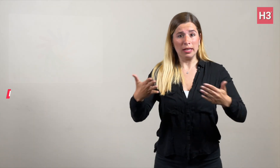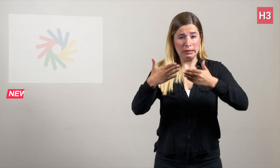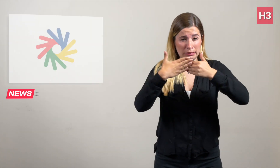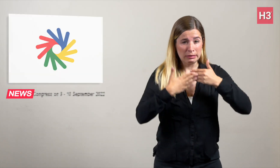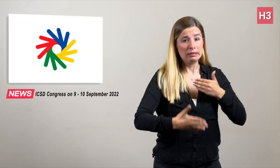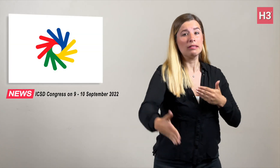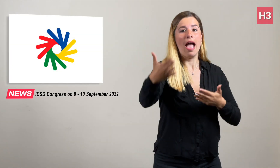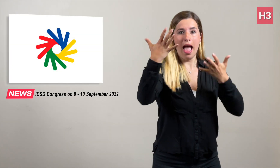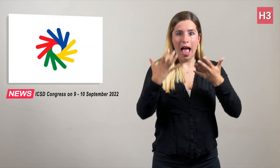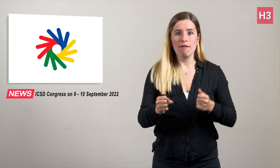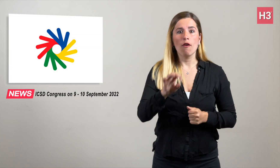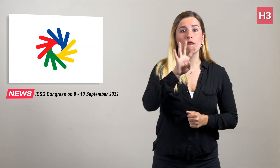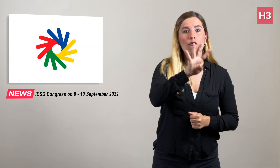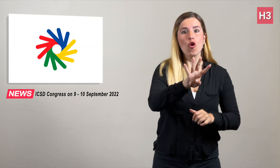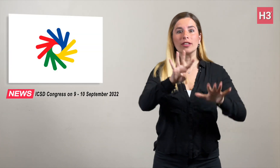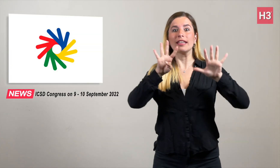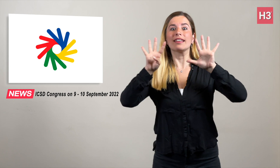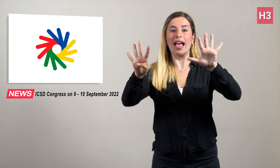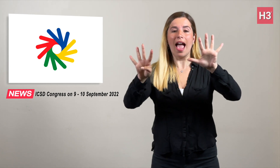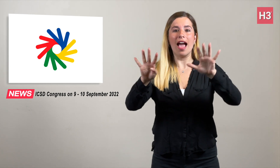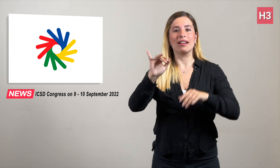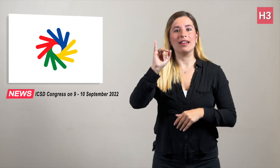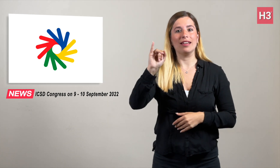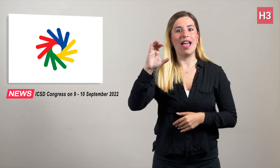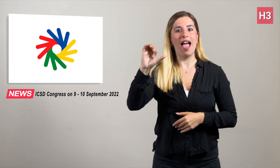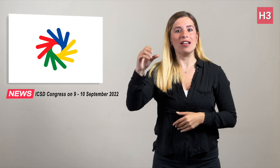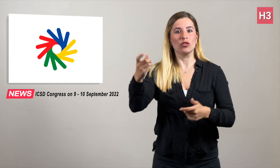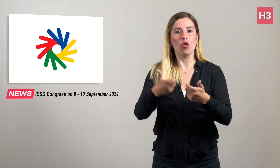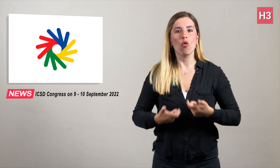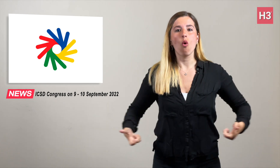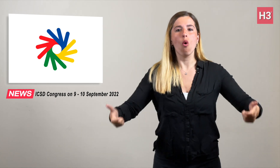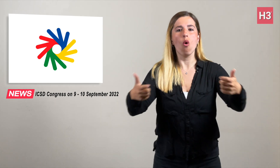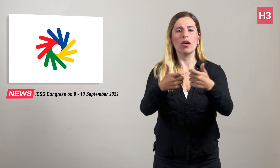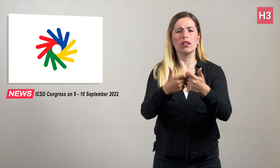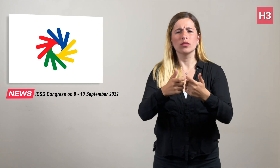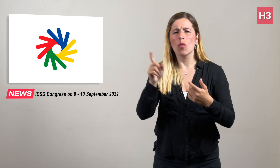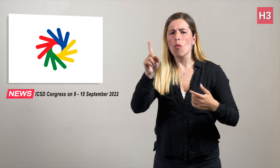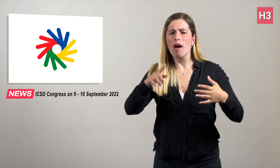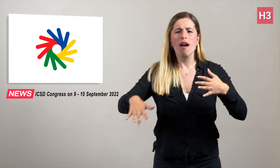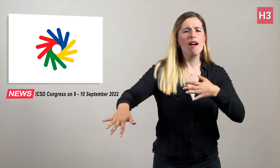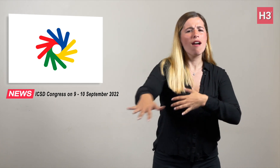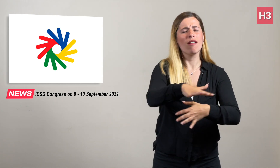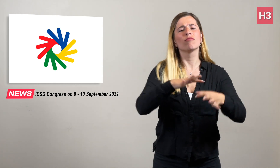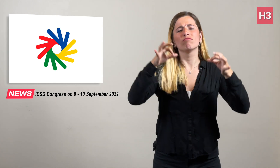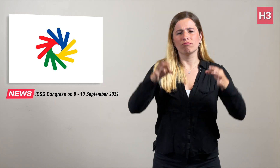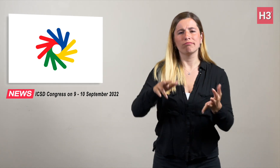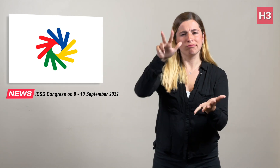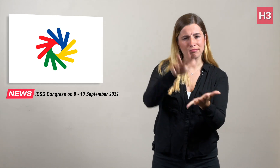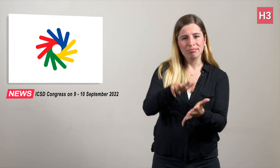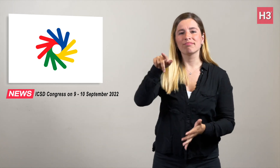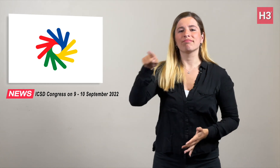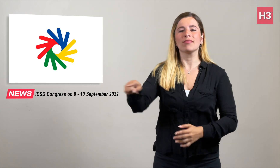It has now confirmed it will be held at Vienna,